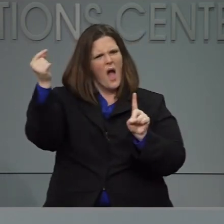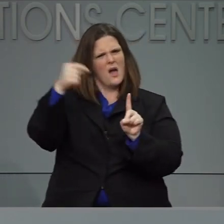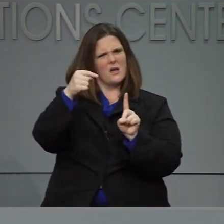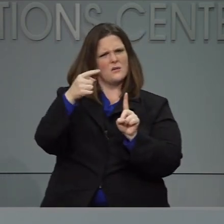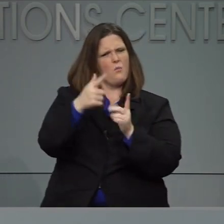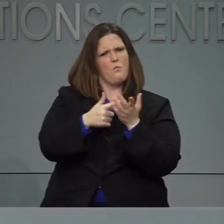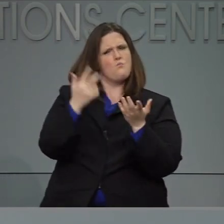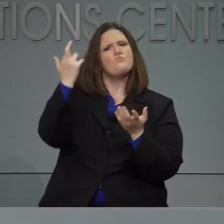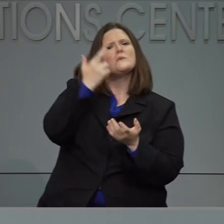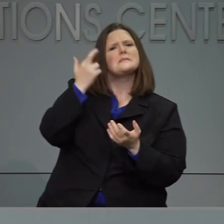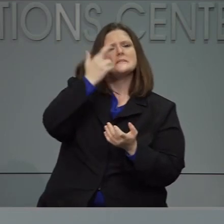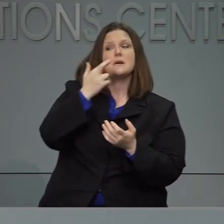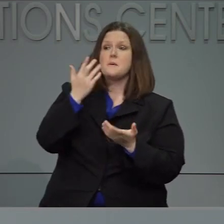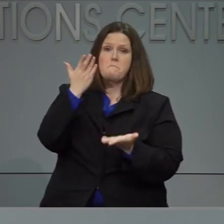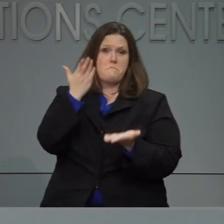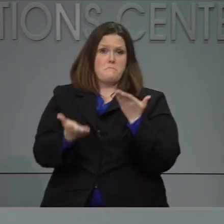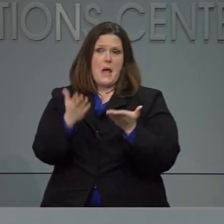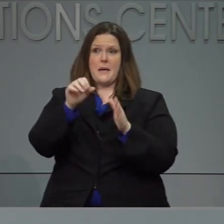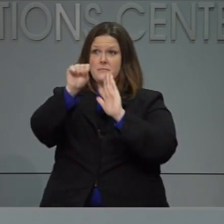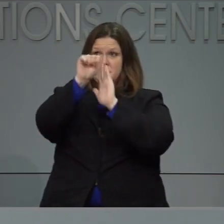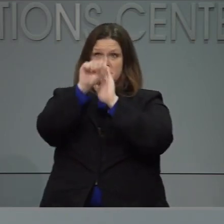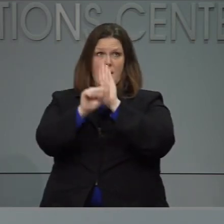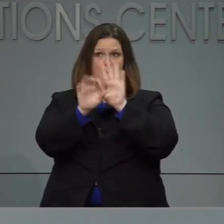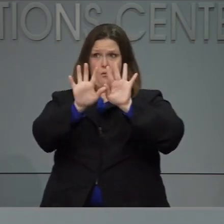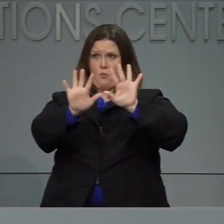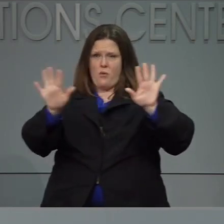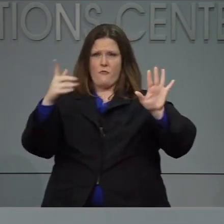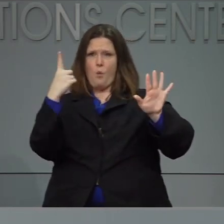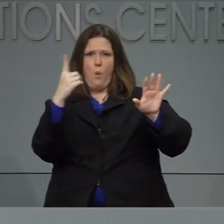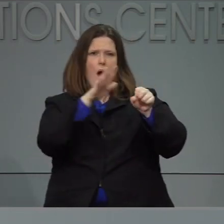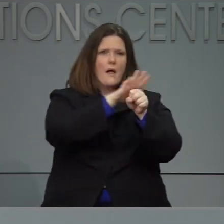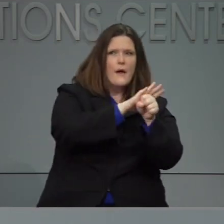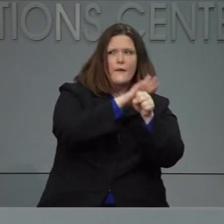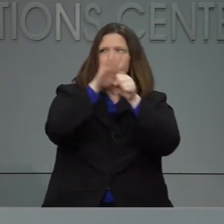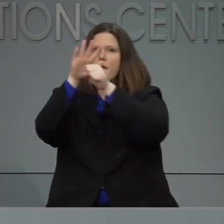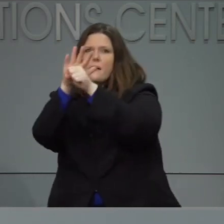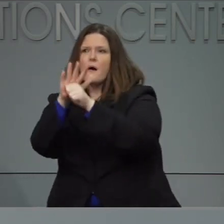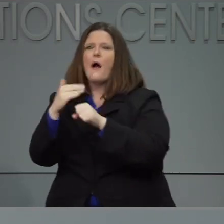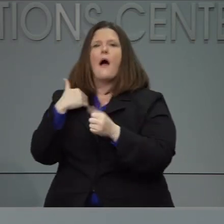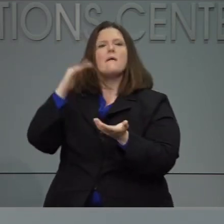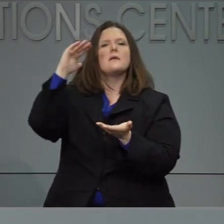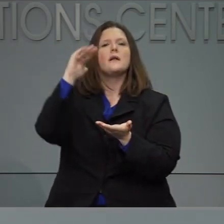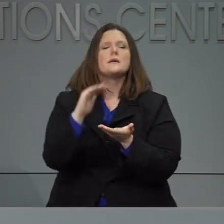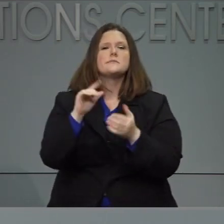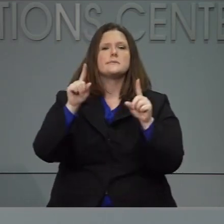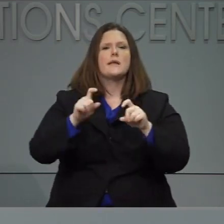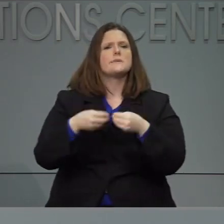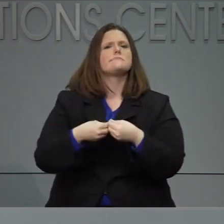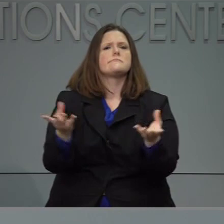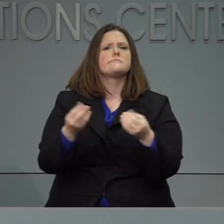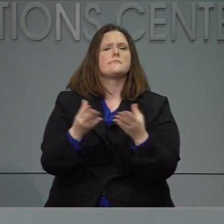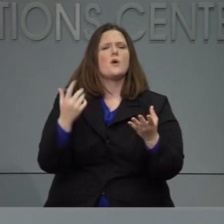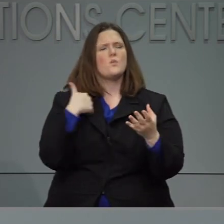THERE A PARTICULAR PART OF THE STATE THAT HAS LOWER TESTS TESTING IS THERE SOME SOMETHING ELSE THAT WE CAN GLEAN AND WHAT